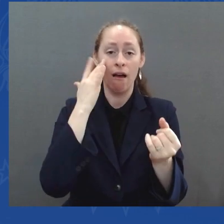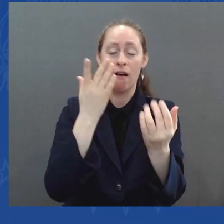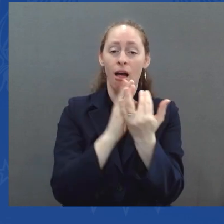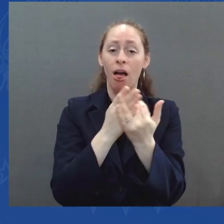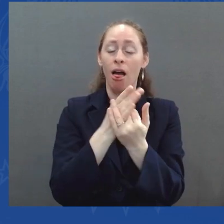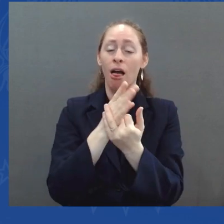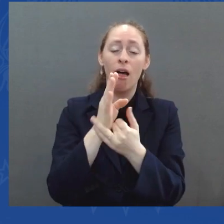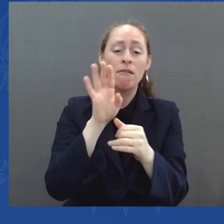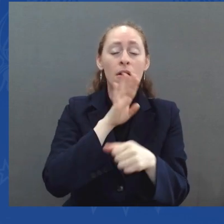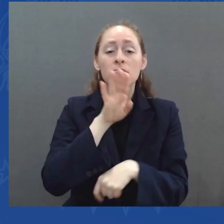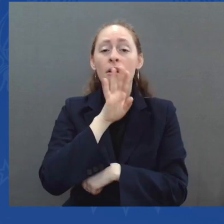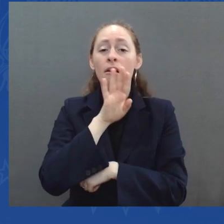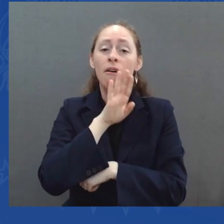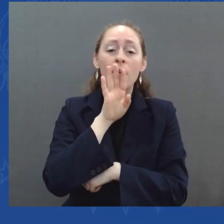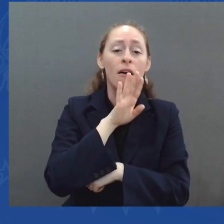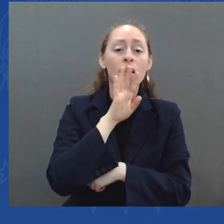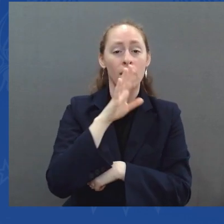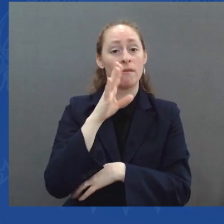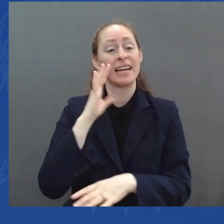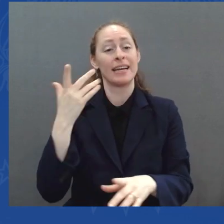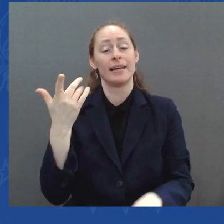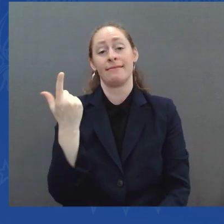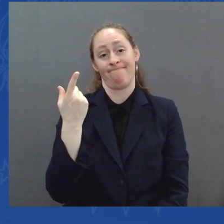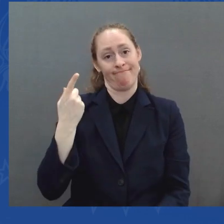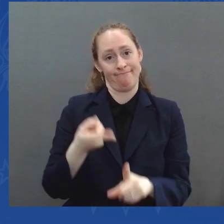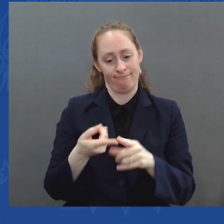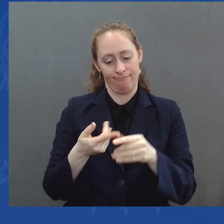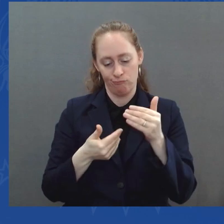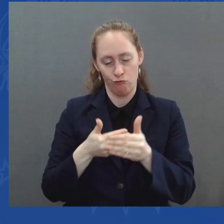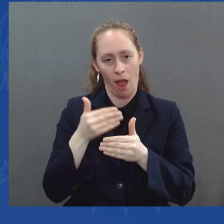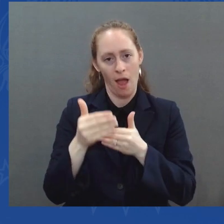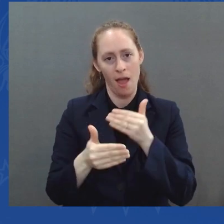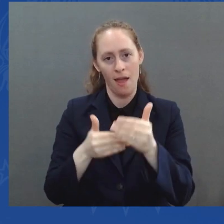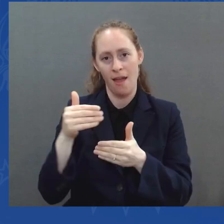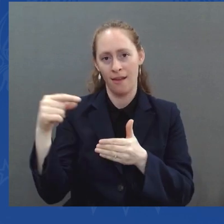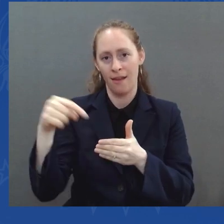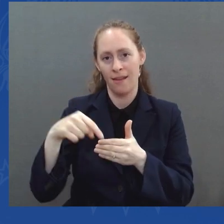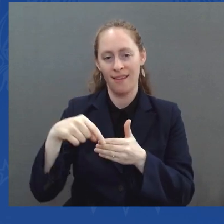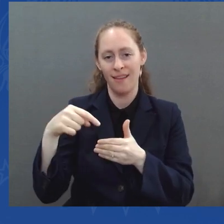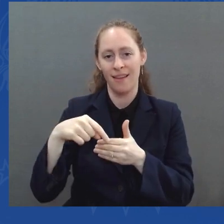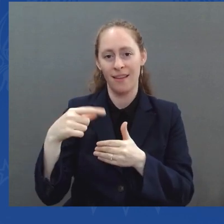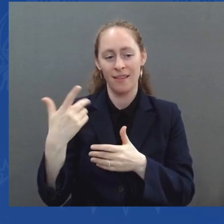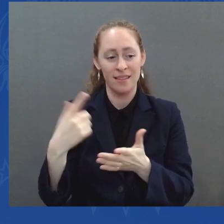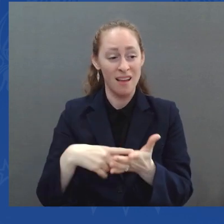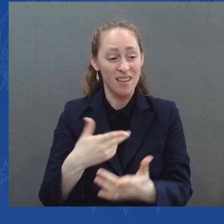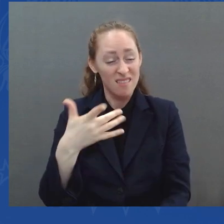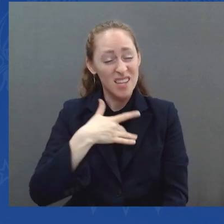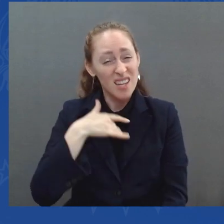Progress feels way too slow sometimes. Victories are often incomplete,